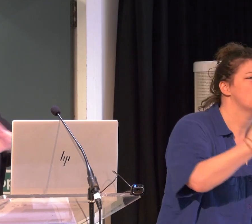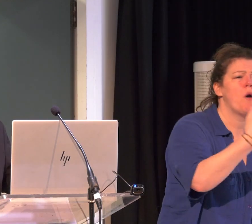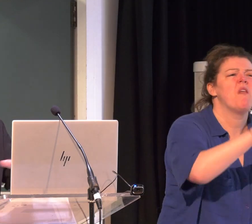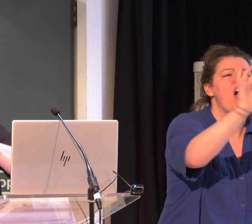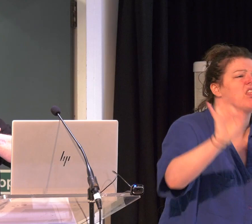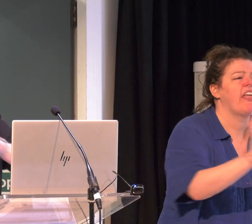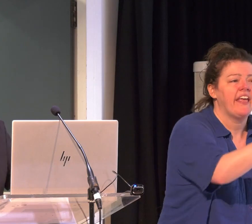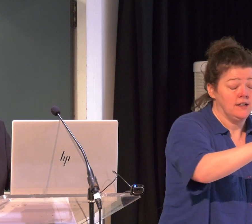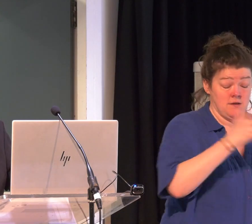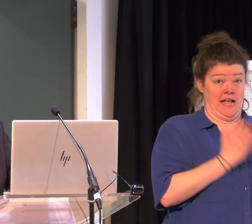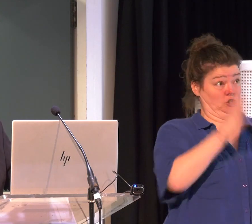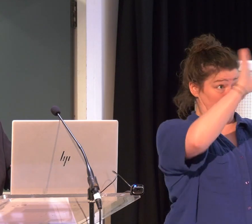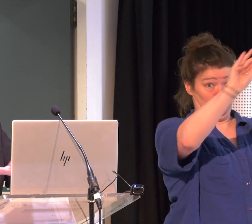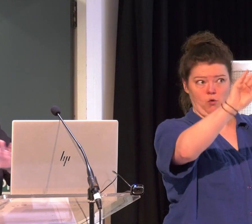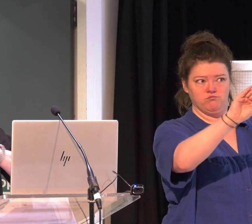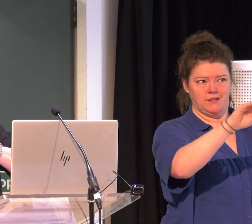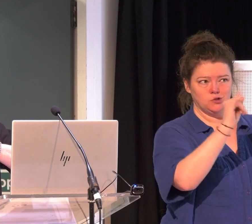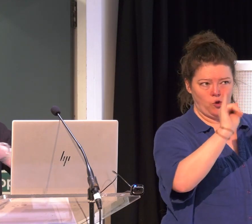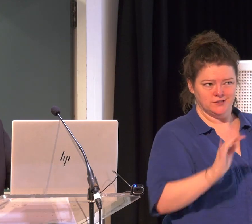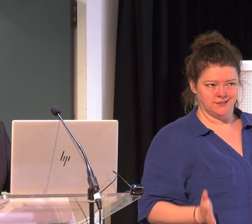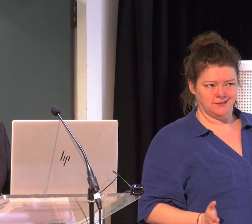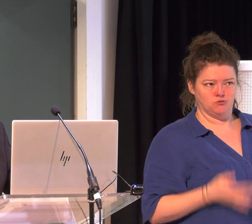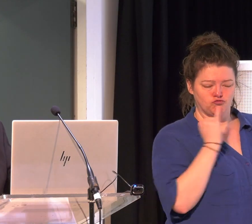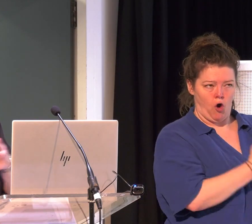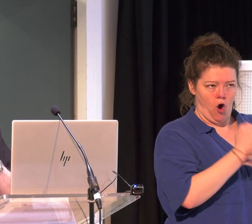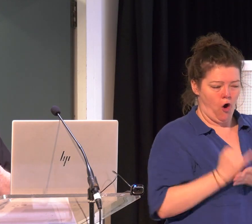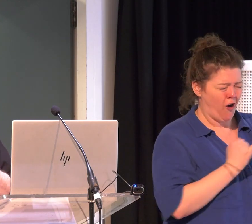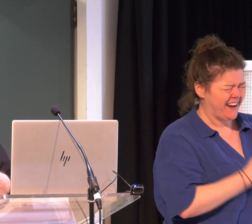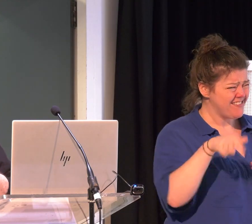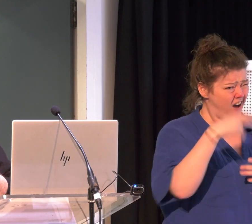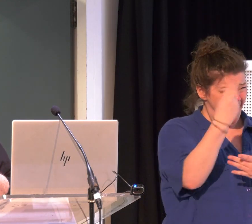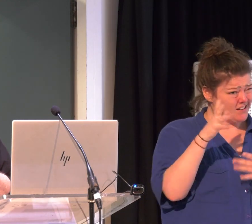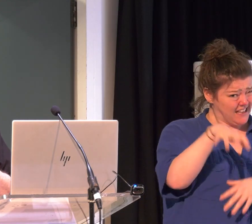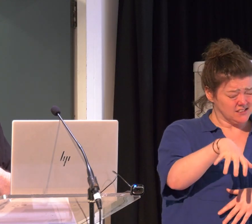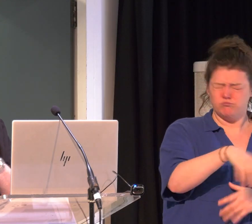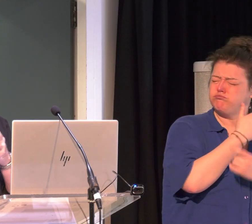Incidentally, complete nonsense. There is tonnes of employment within the arts sector.